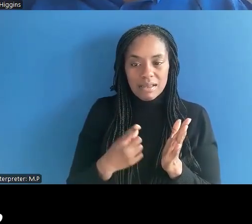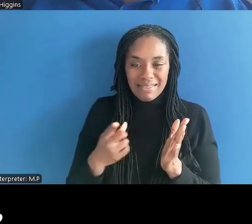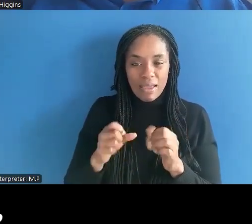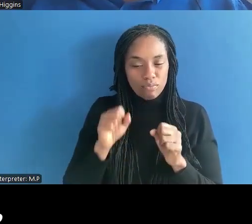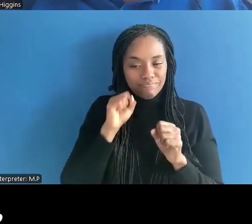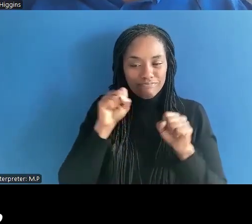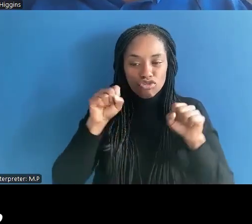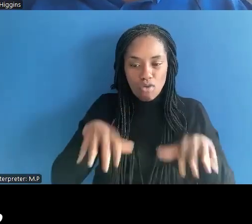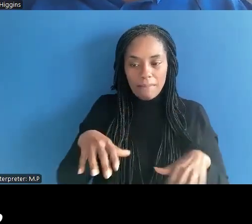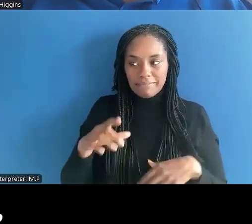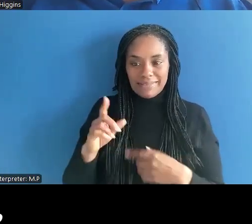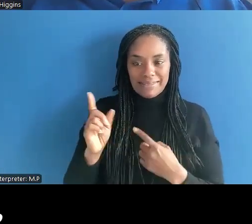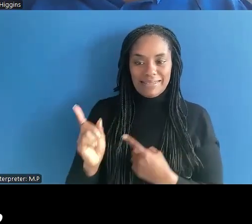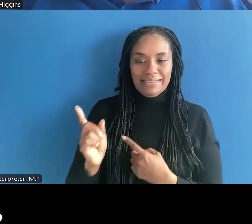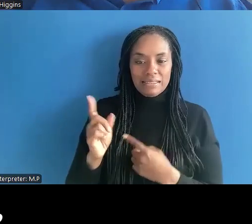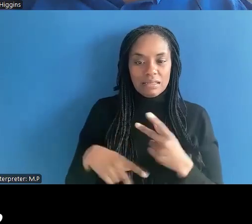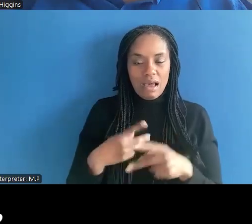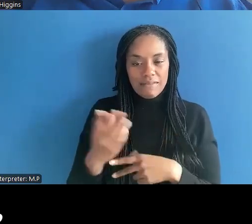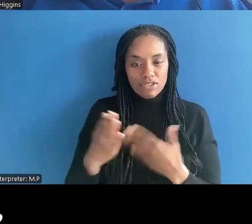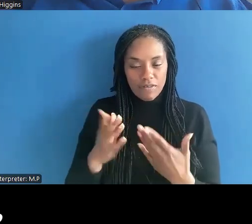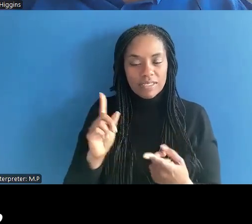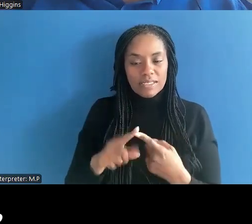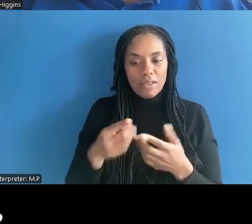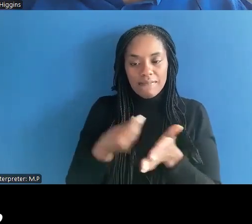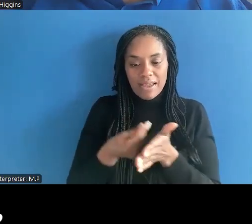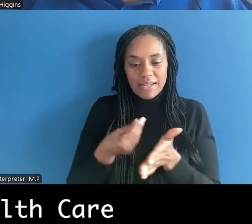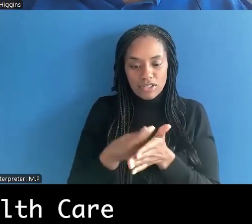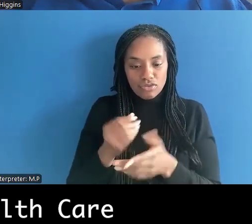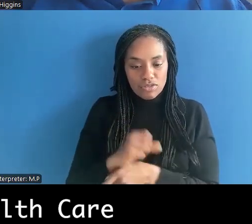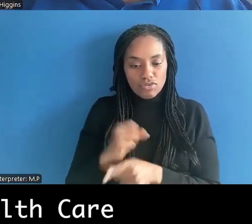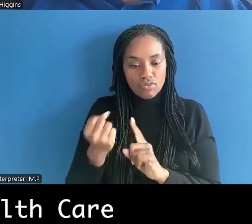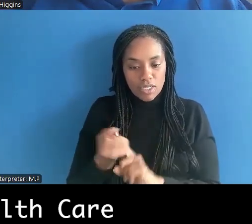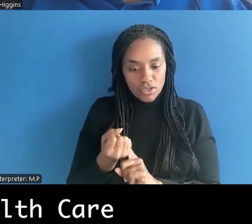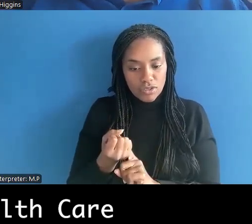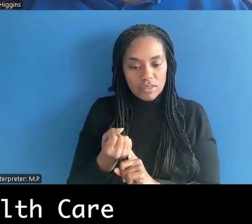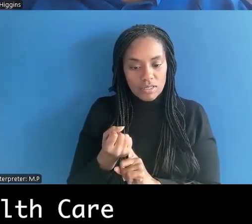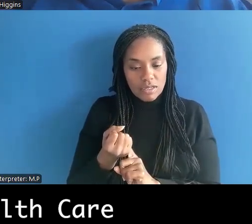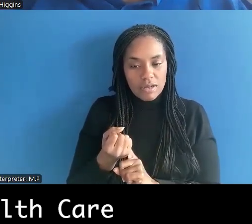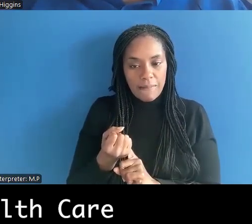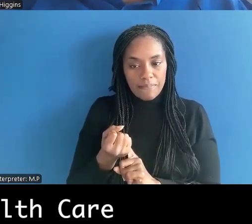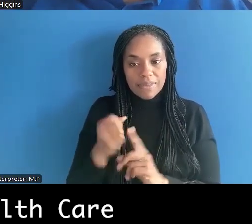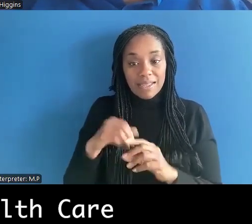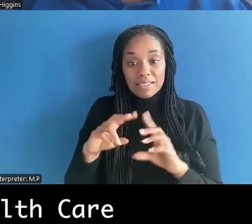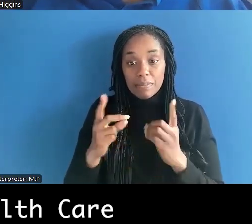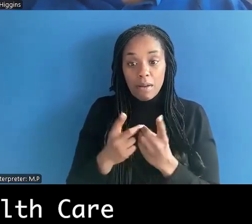until, until, again, the financial, situation within the, the Department of Health Care Services becomes more robust.